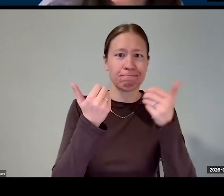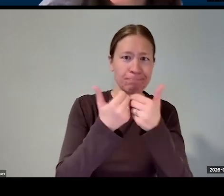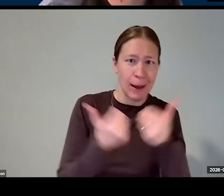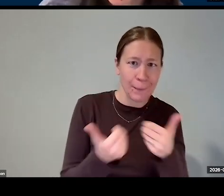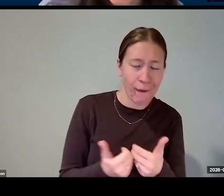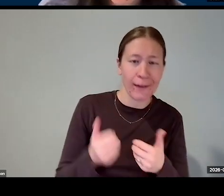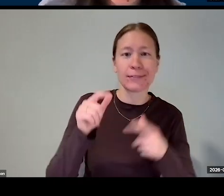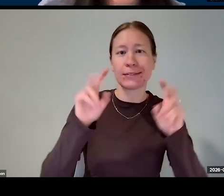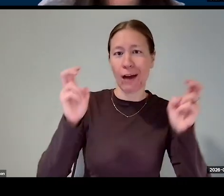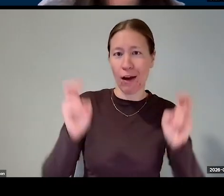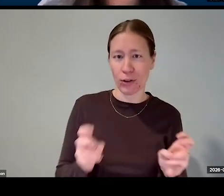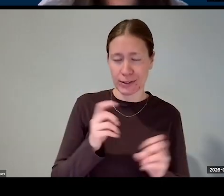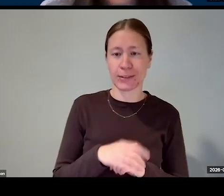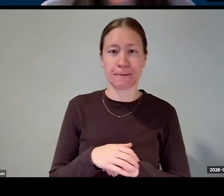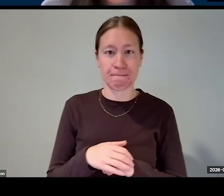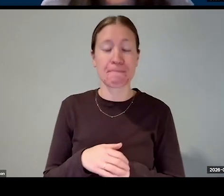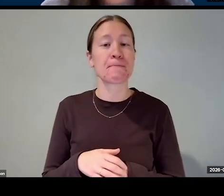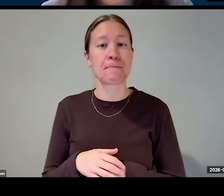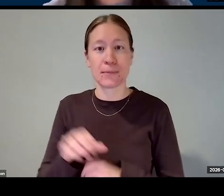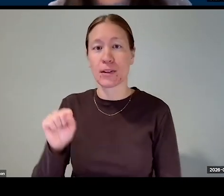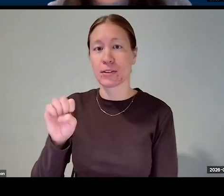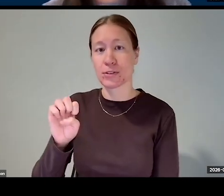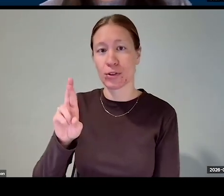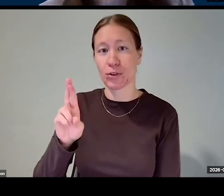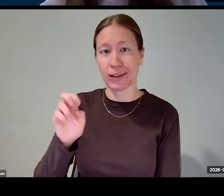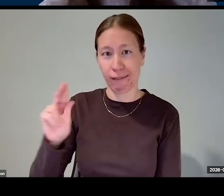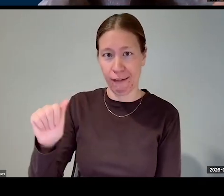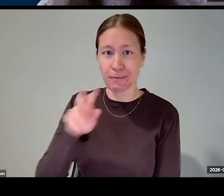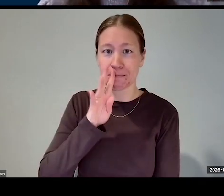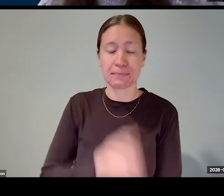Yeah, so I would say if the slides are titled the same